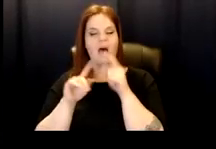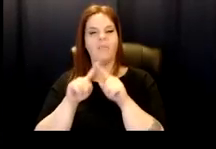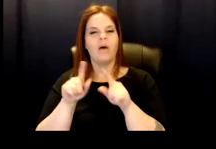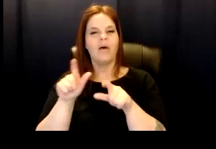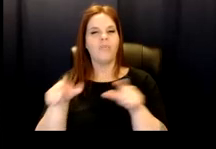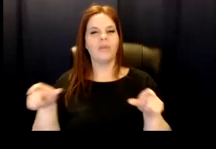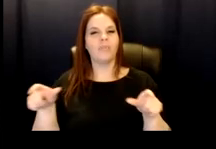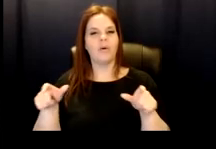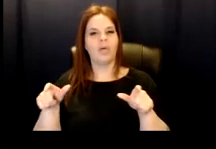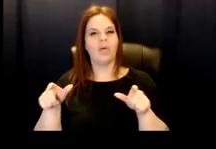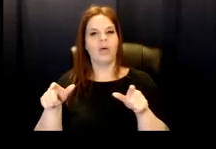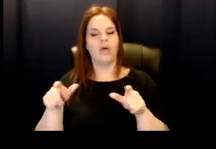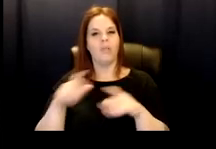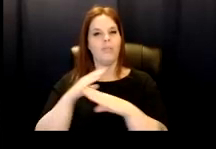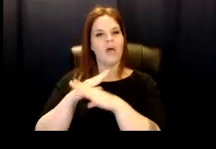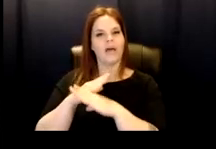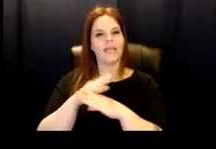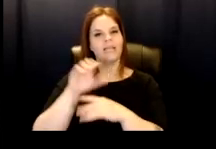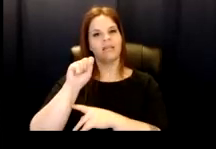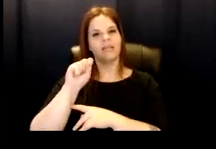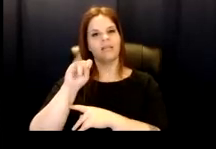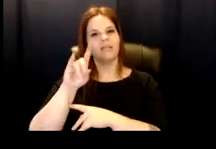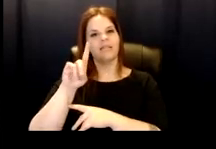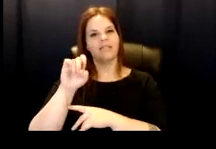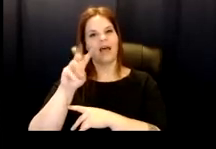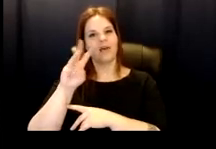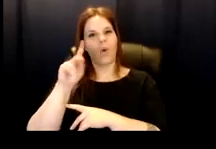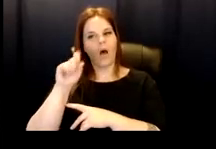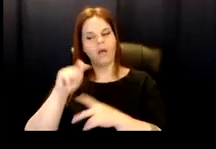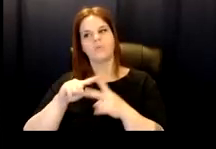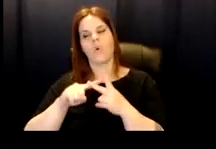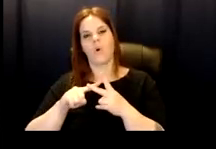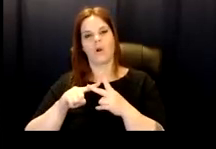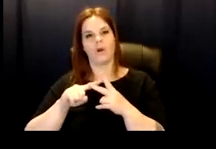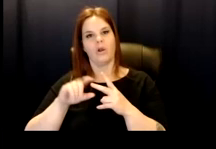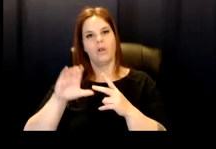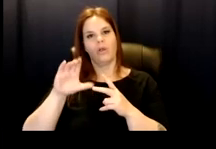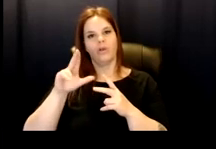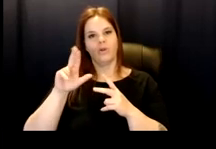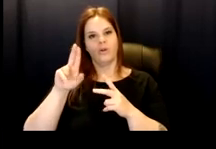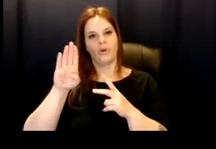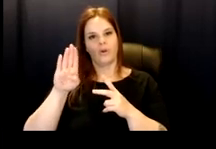cuts, they are a huge barrier to chair users. So, in addition to making sure that local